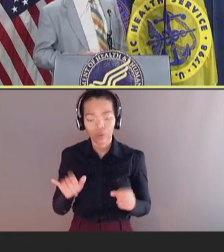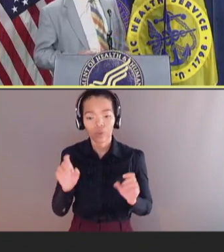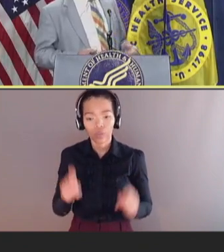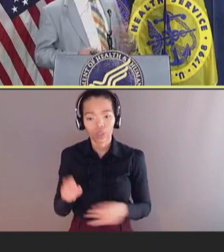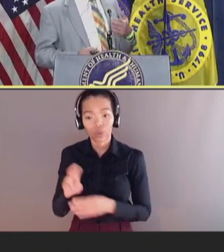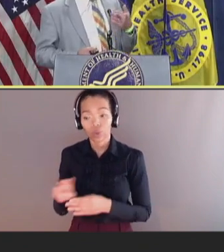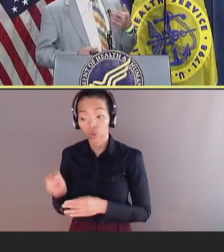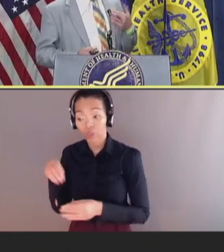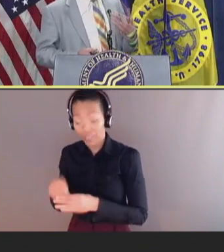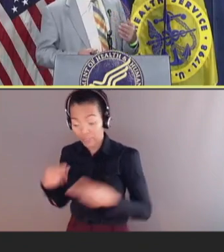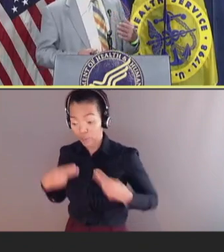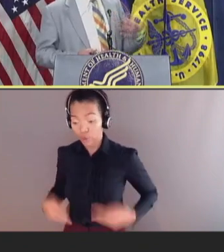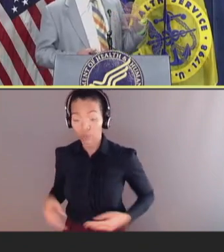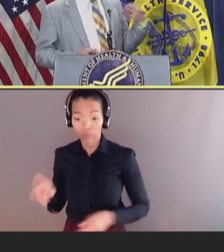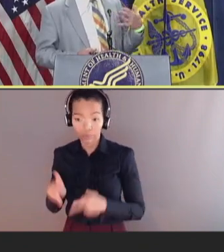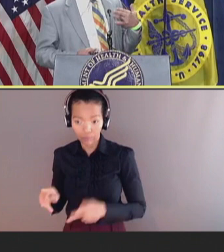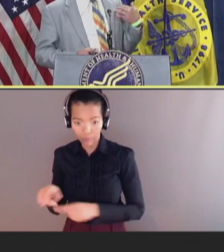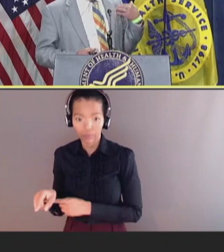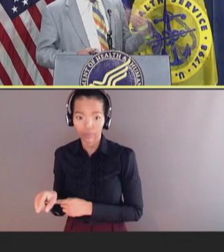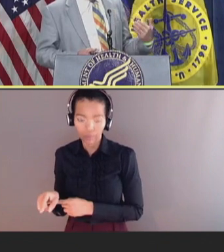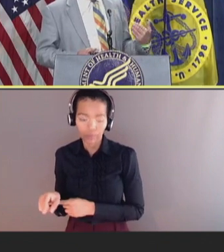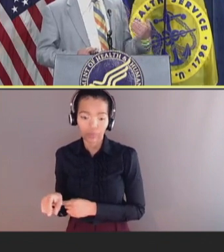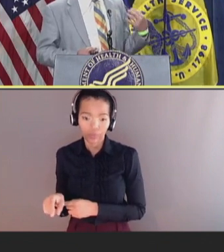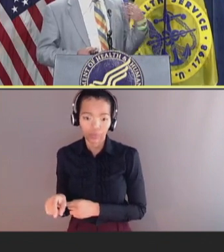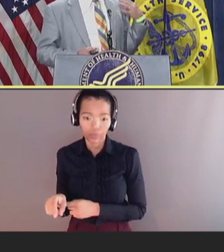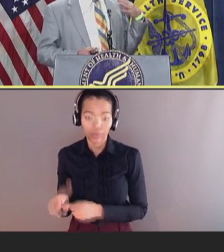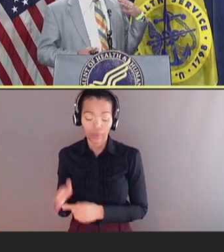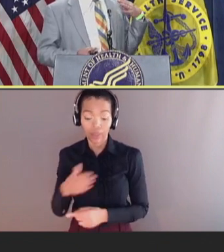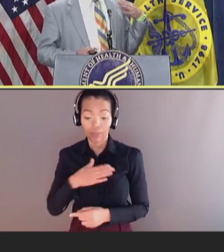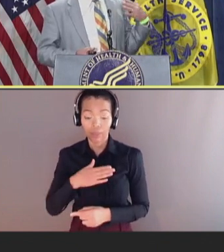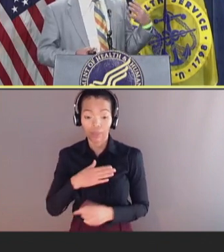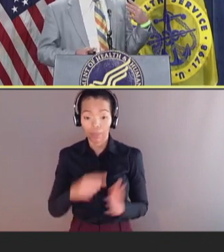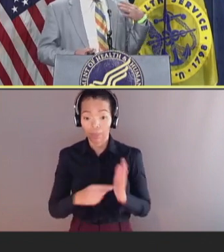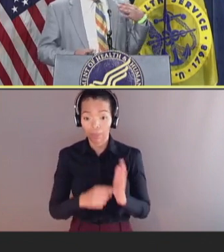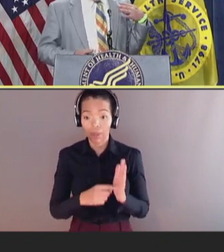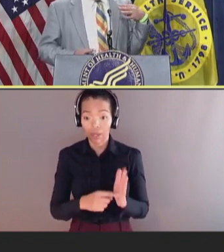we want to make sure the model I've described will only measure systemic immunity,